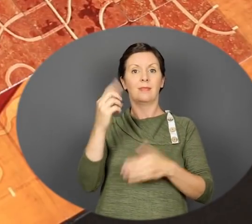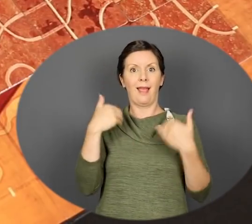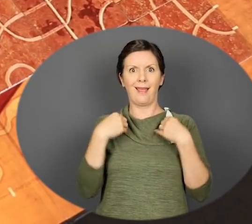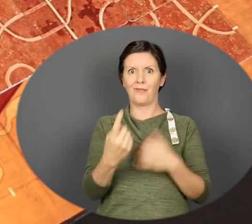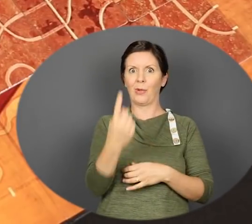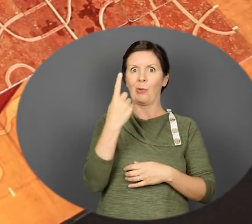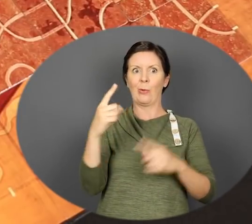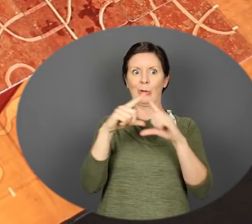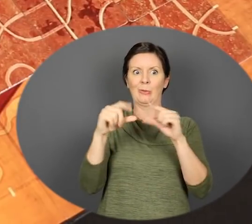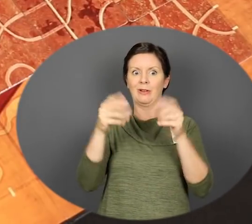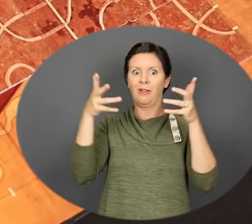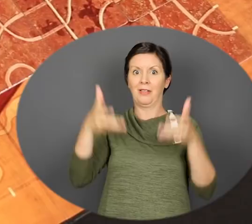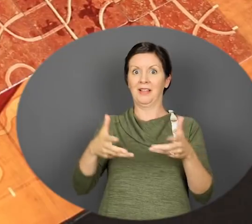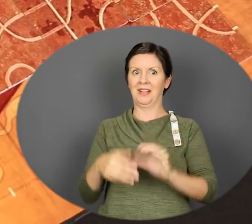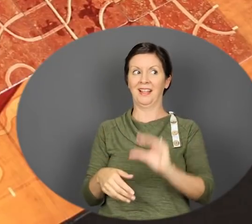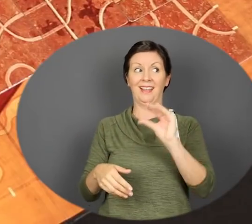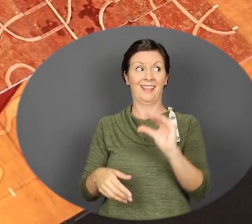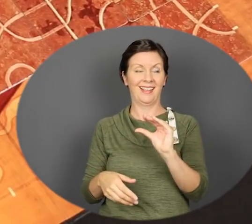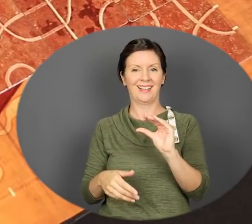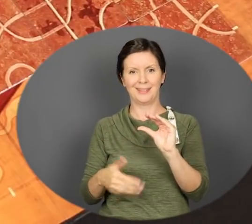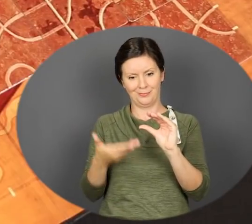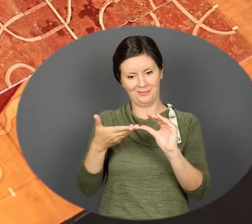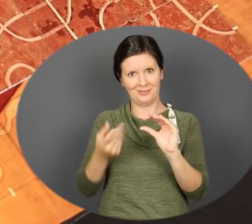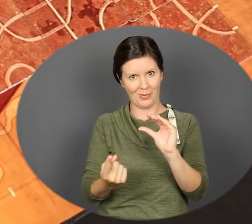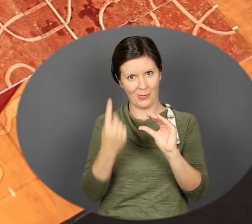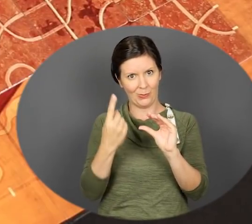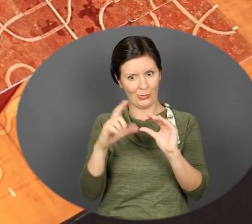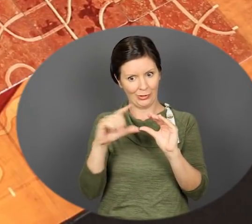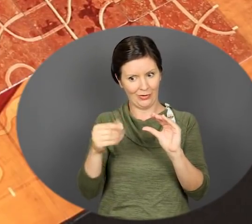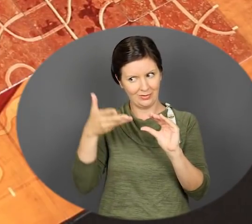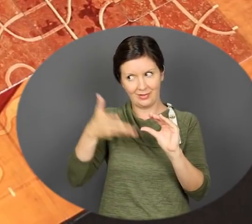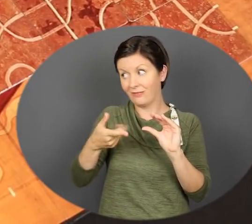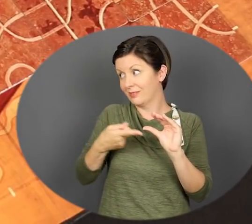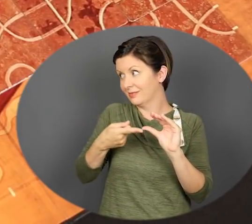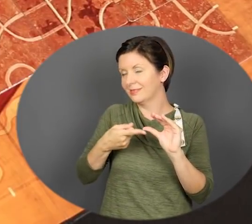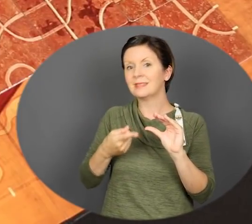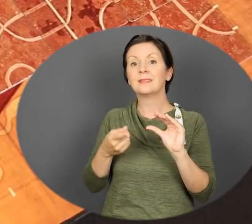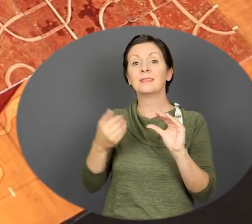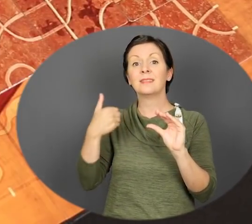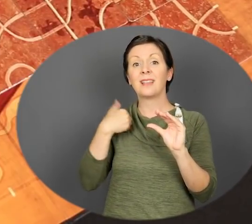pile, which in this case, makes it the only tile in that stack. So our player who just